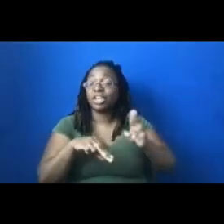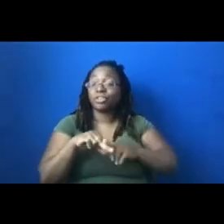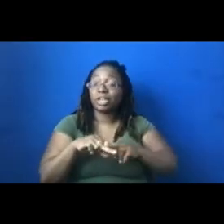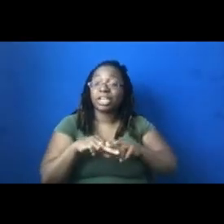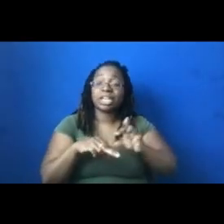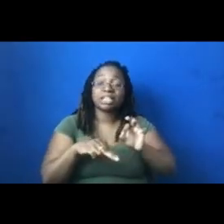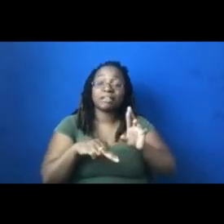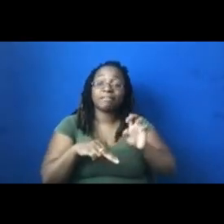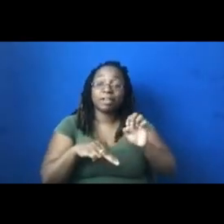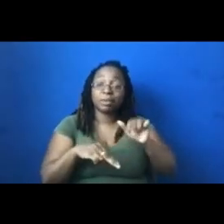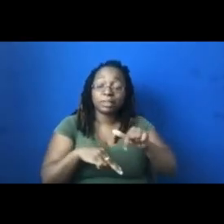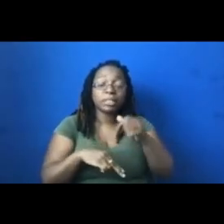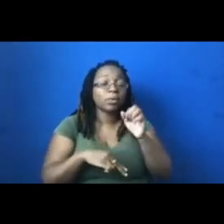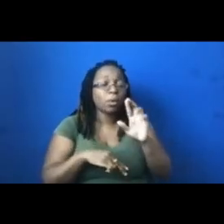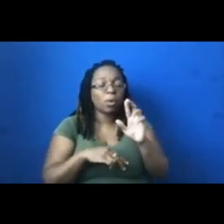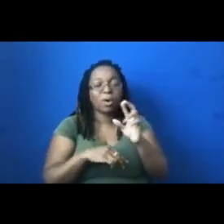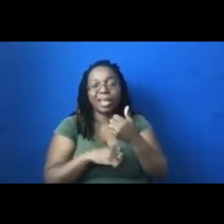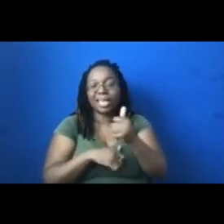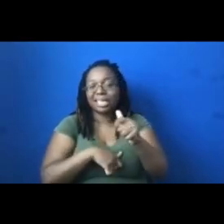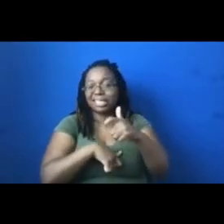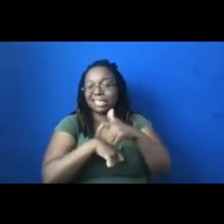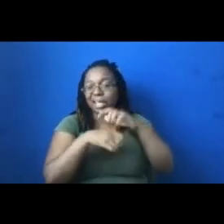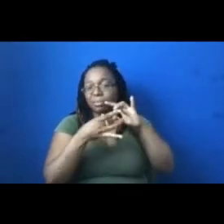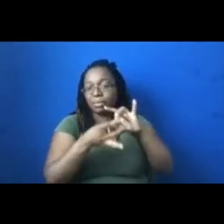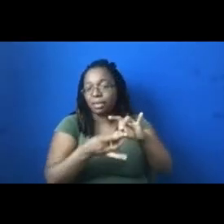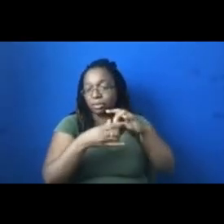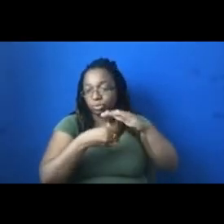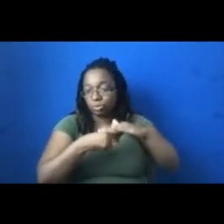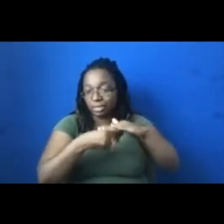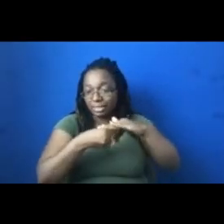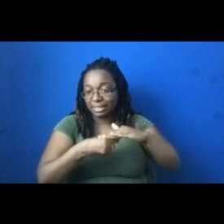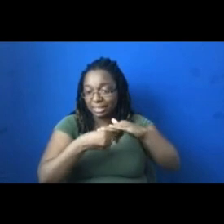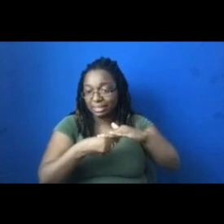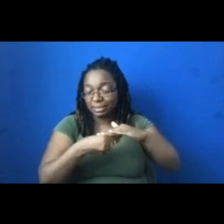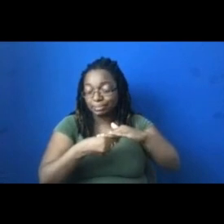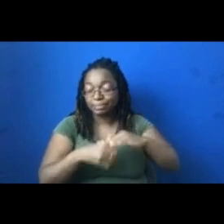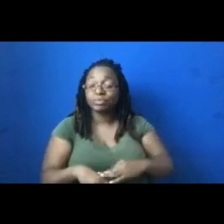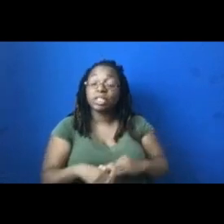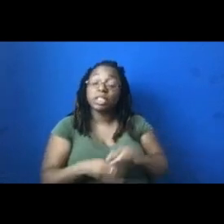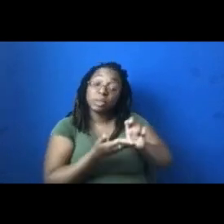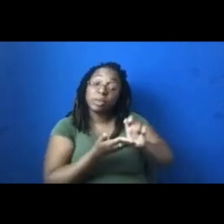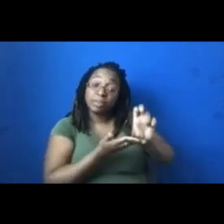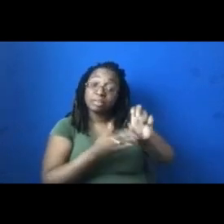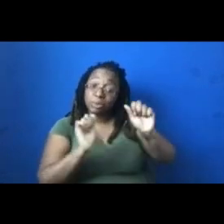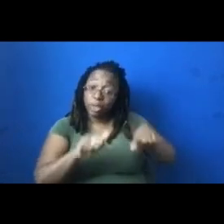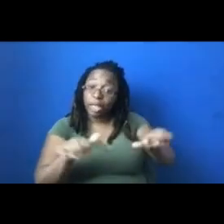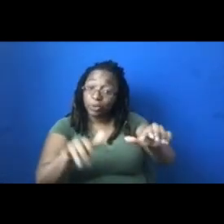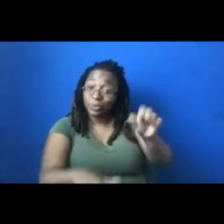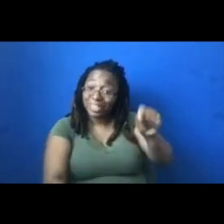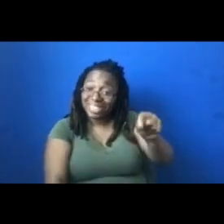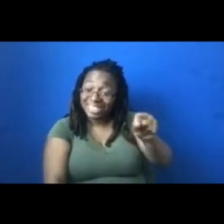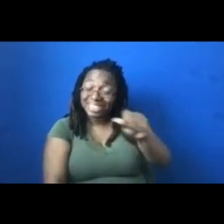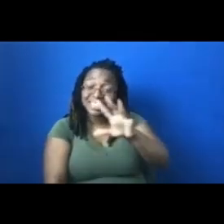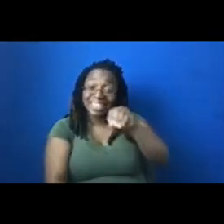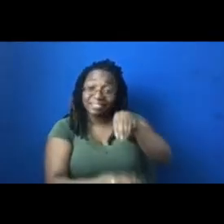stress. And so investments can be made in your business in your